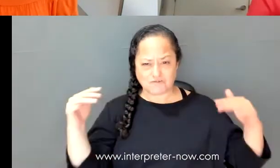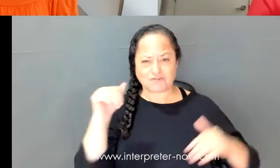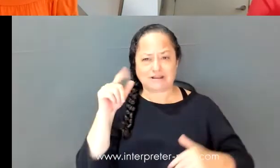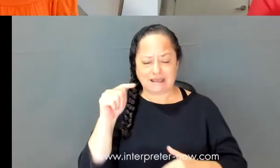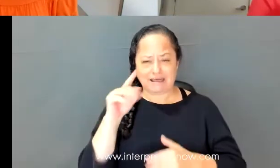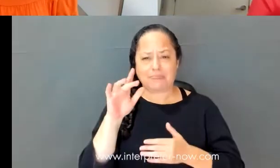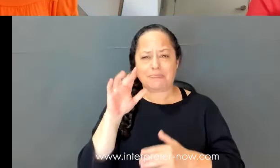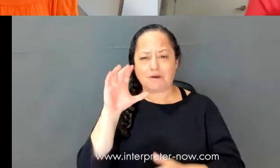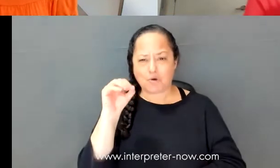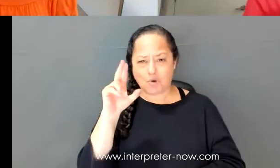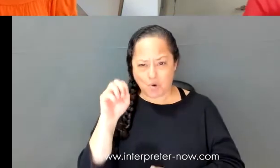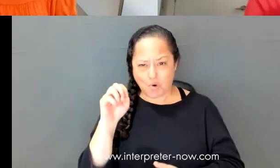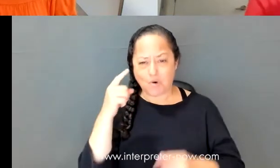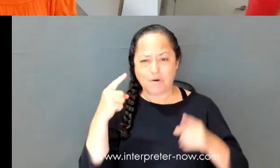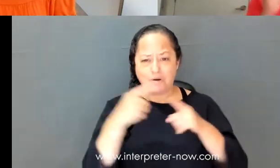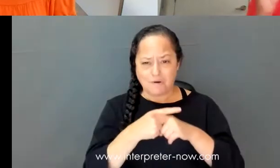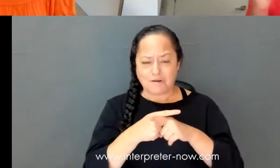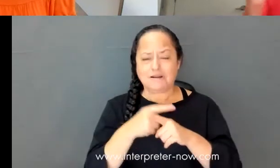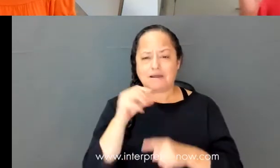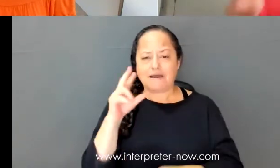That intersection of race and gender is really important.